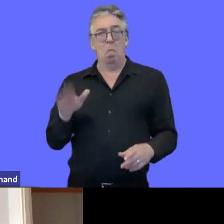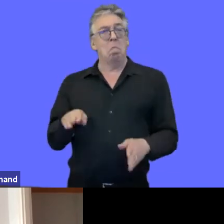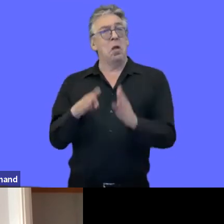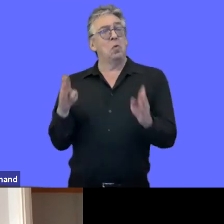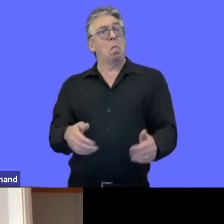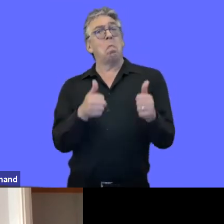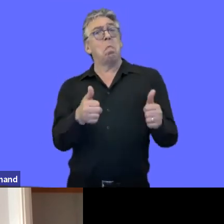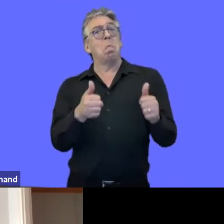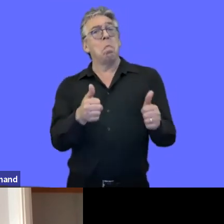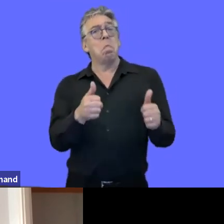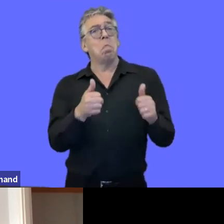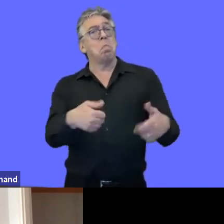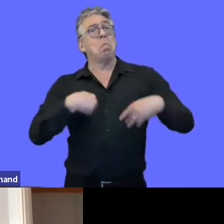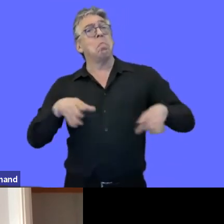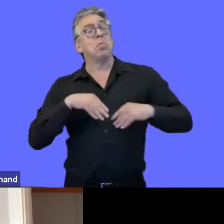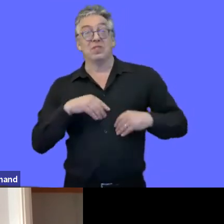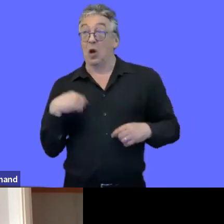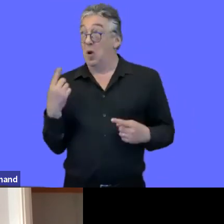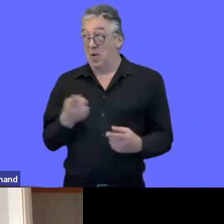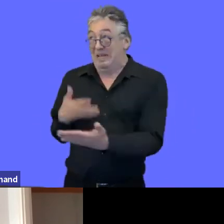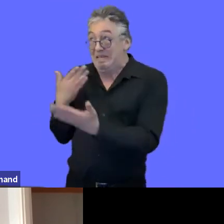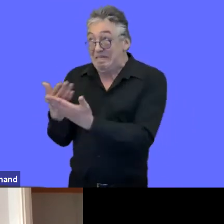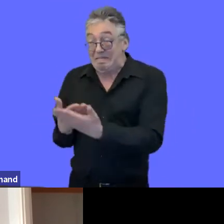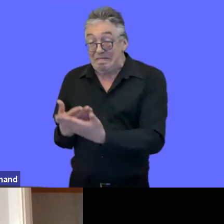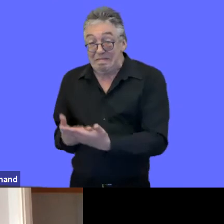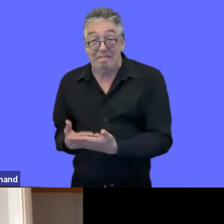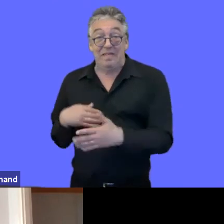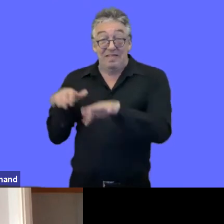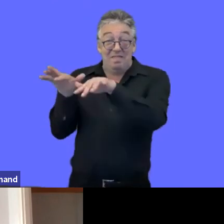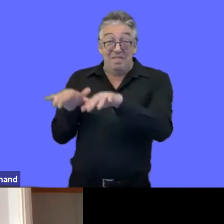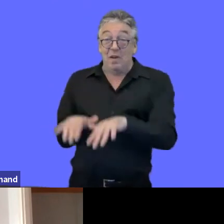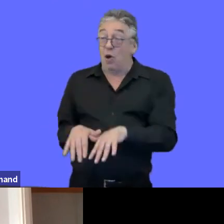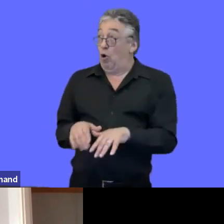So we made some arguments based on the UN Convention against torture